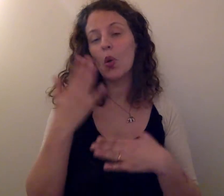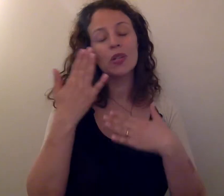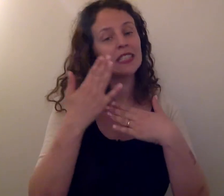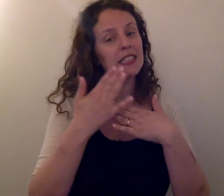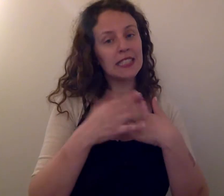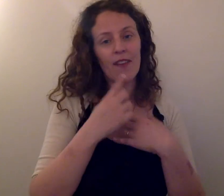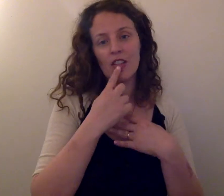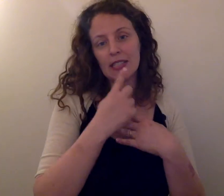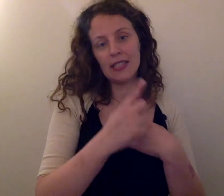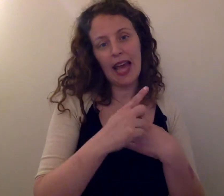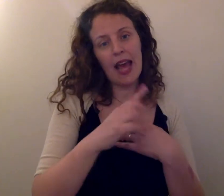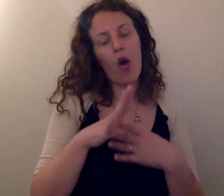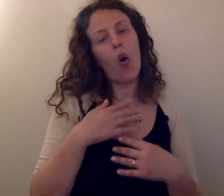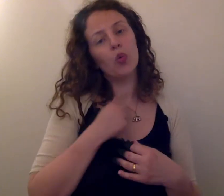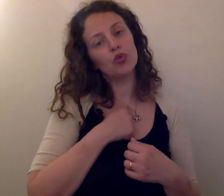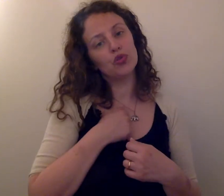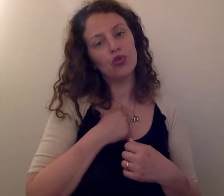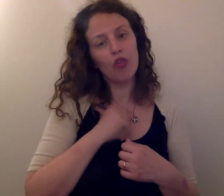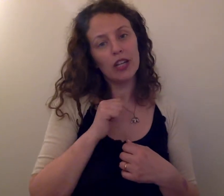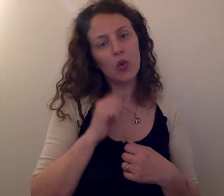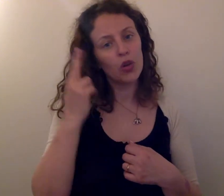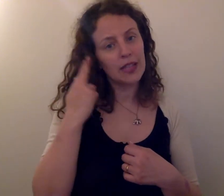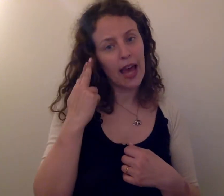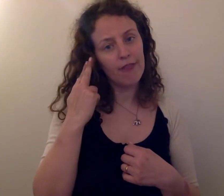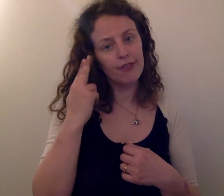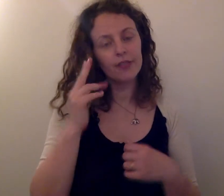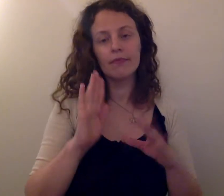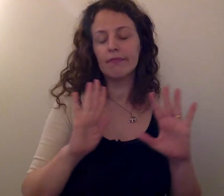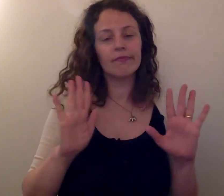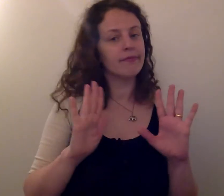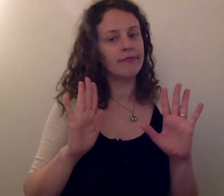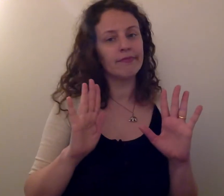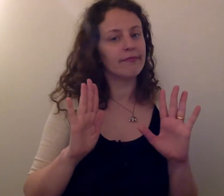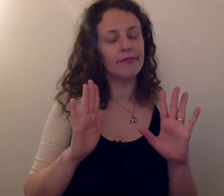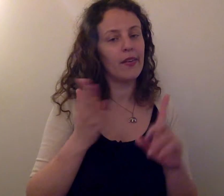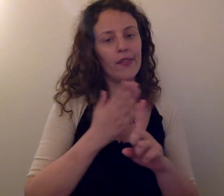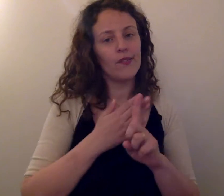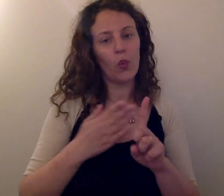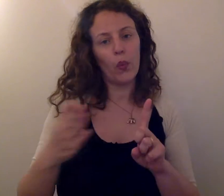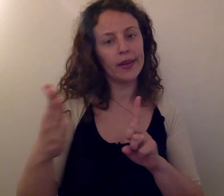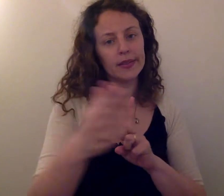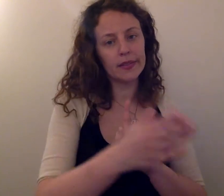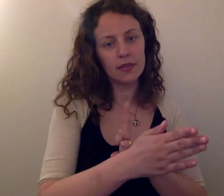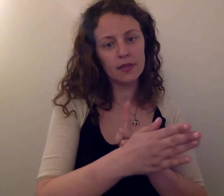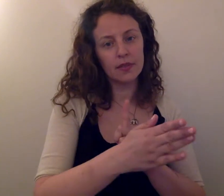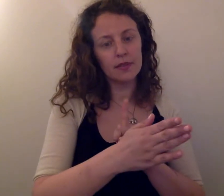Never say, "Sorry you're deaf." Avoid.